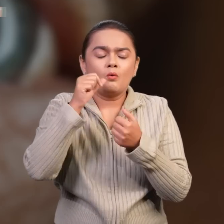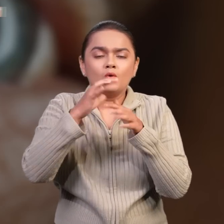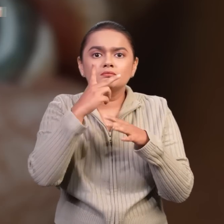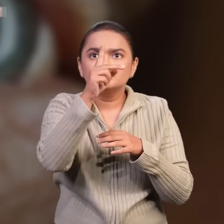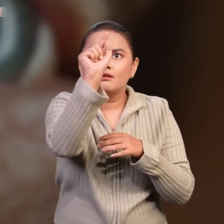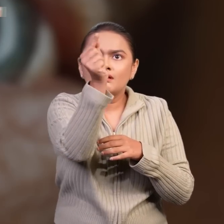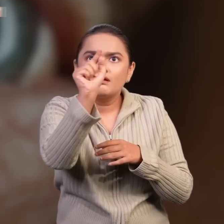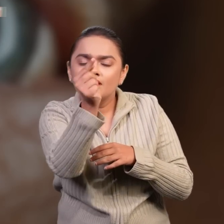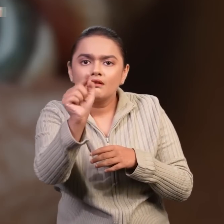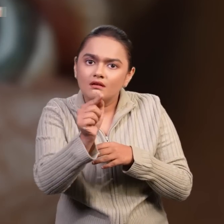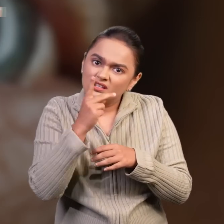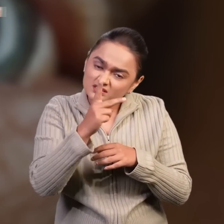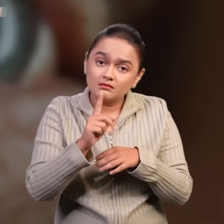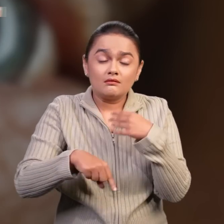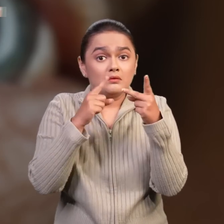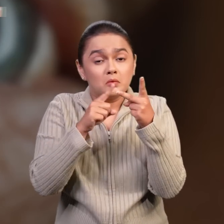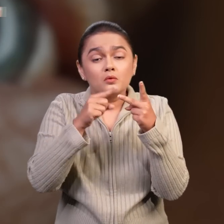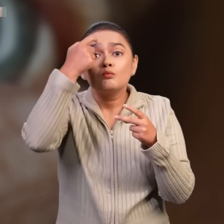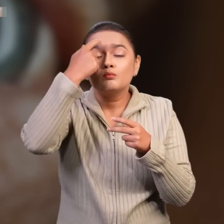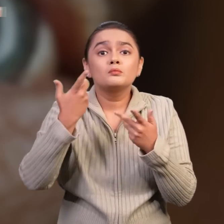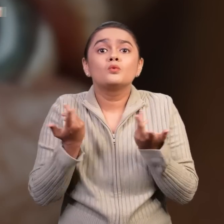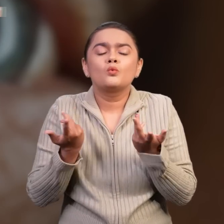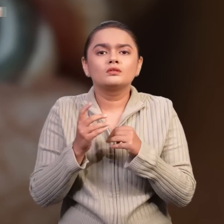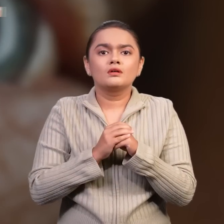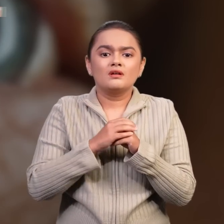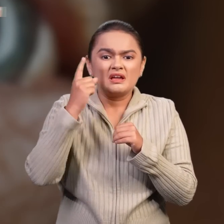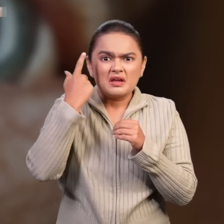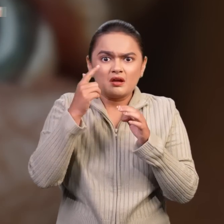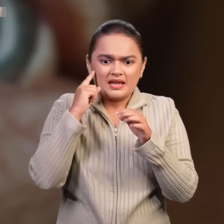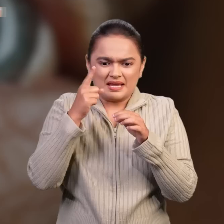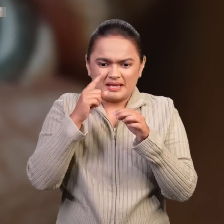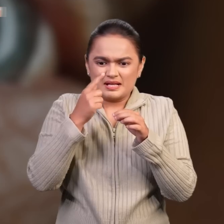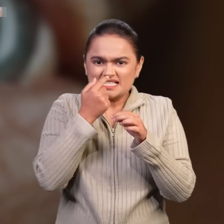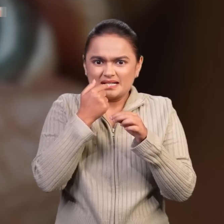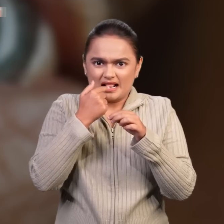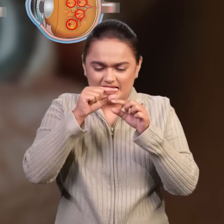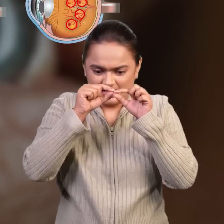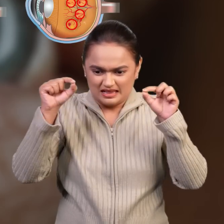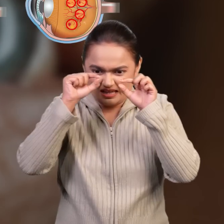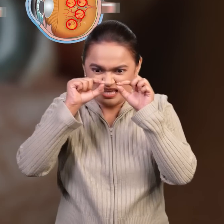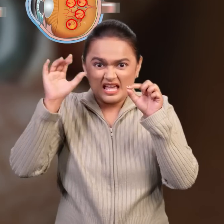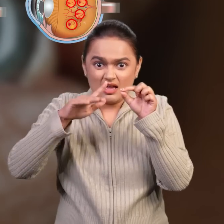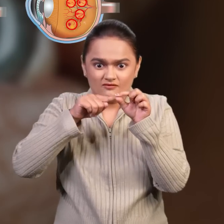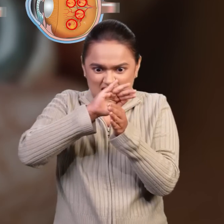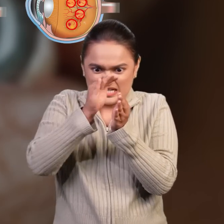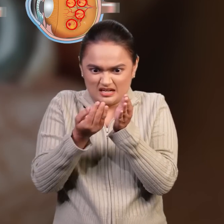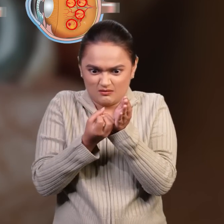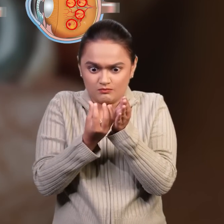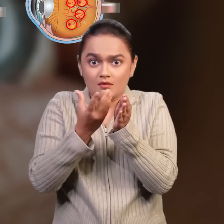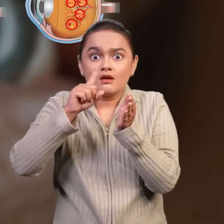He sees that straight lines appear wavy. And the other issue it can cause is, it can cause abnormal blood vessels to grow in the retina,